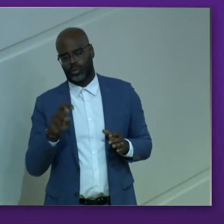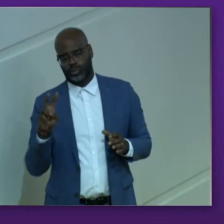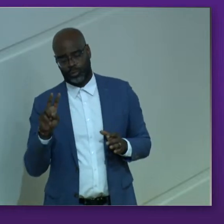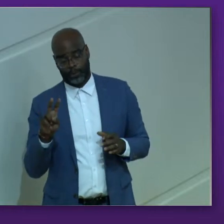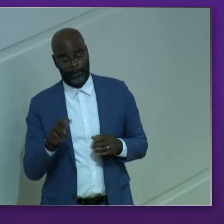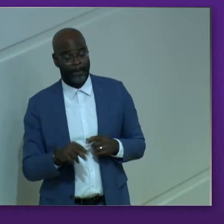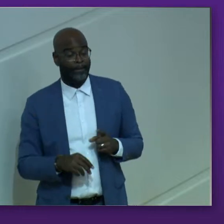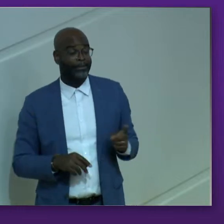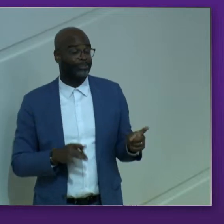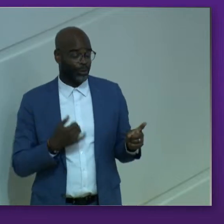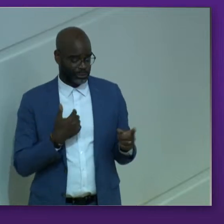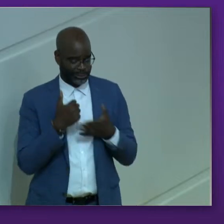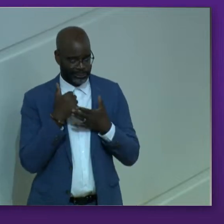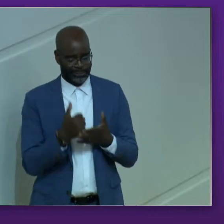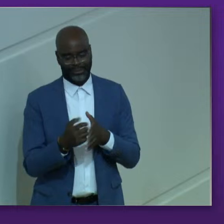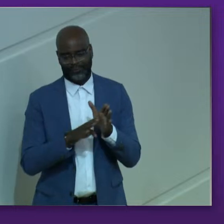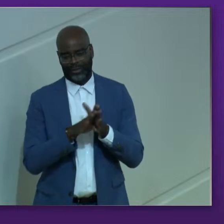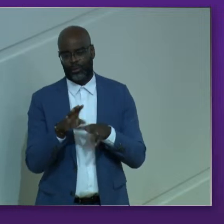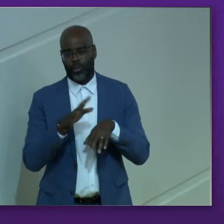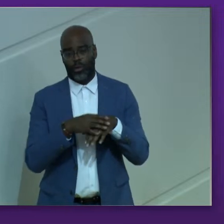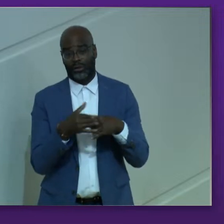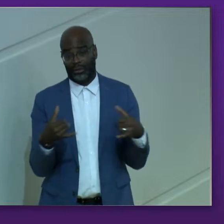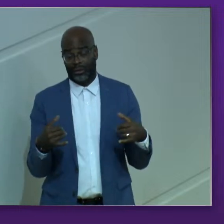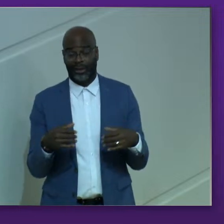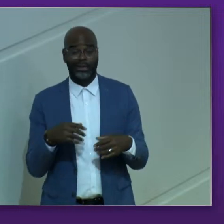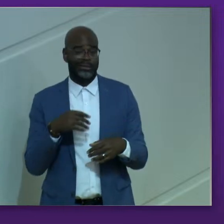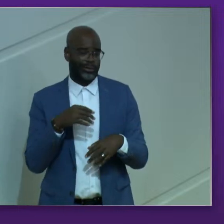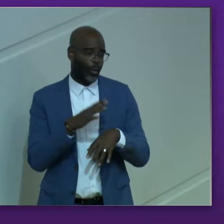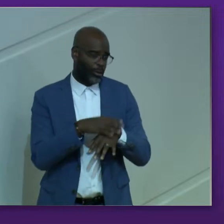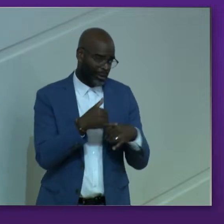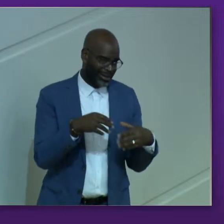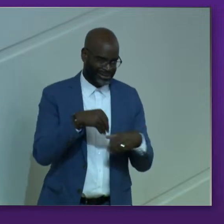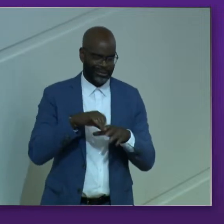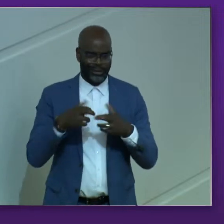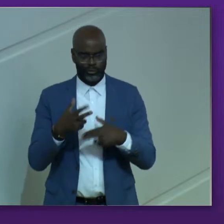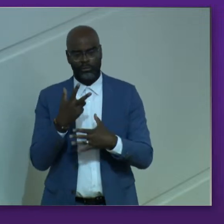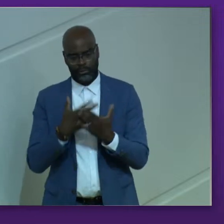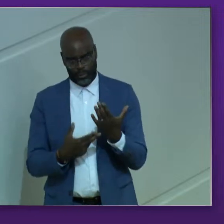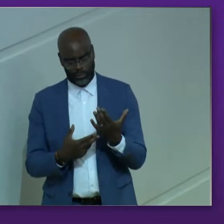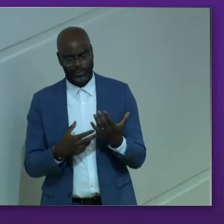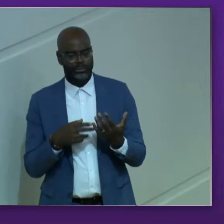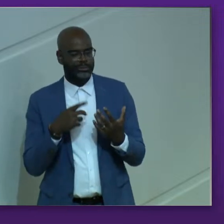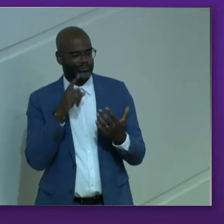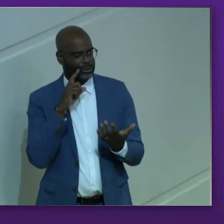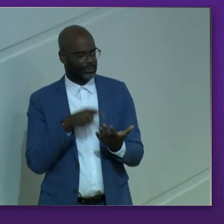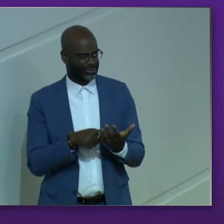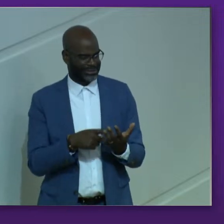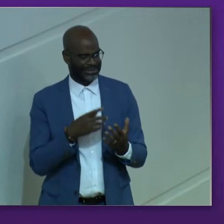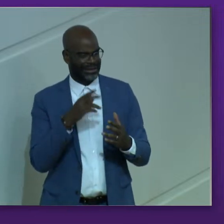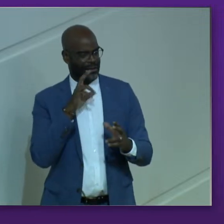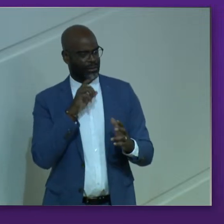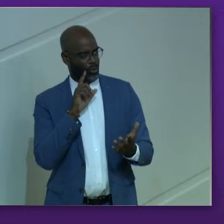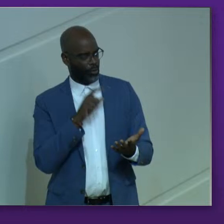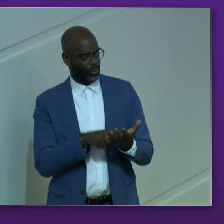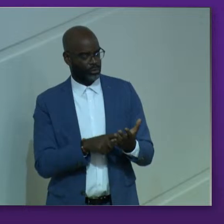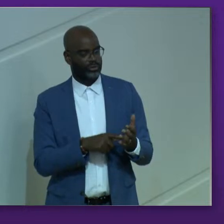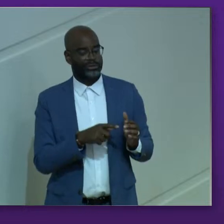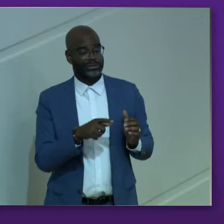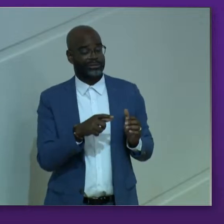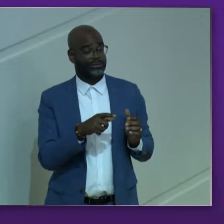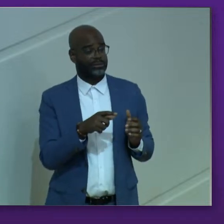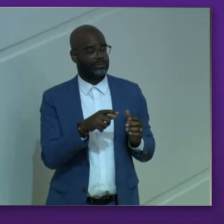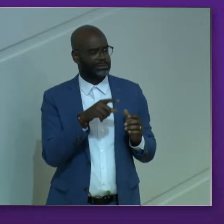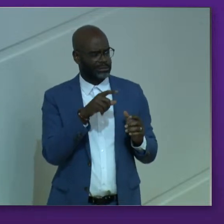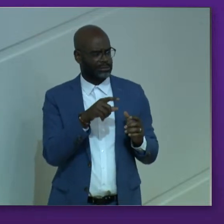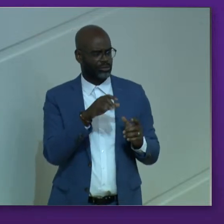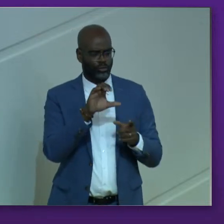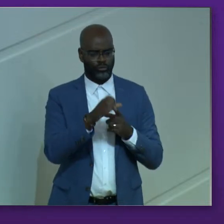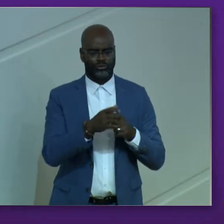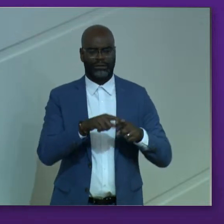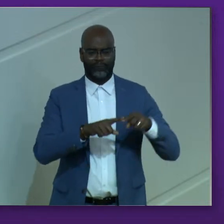FRENCH 102.